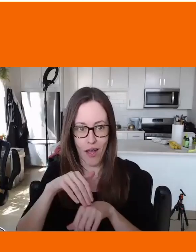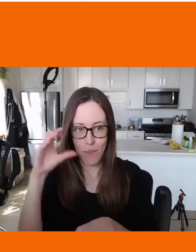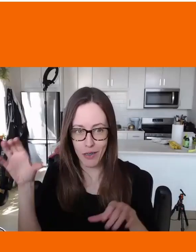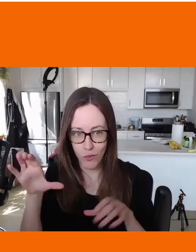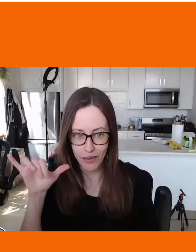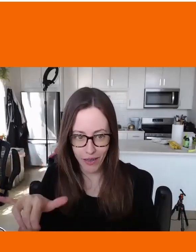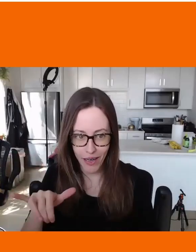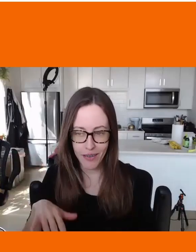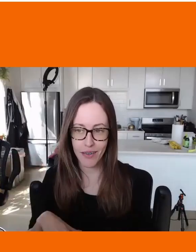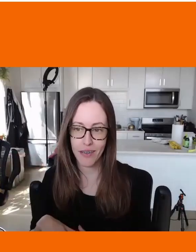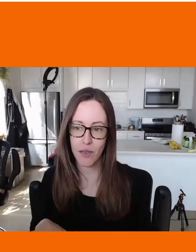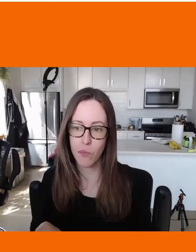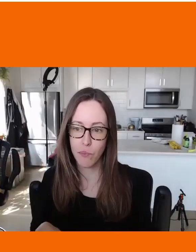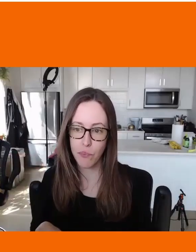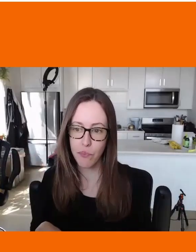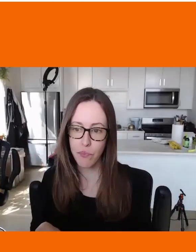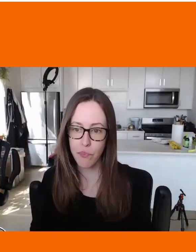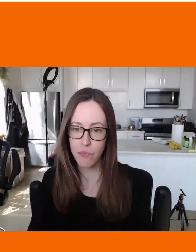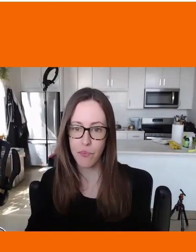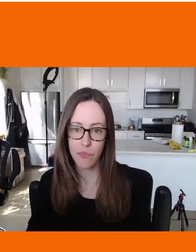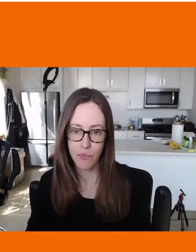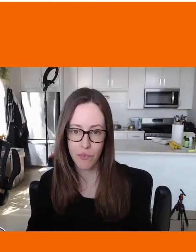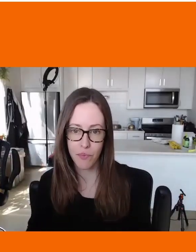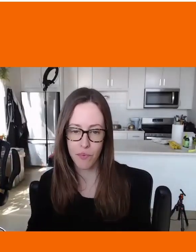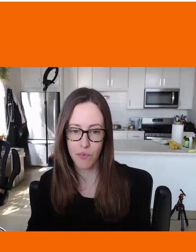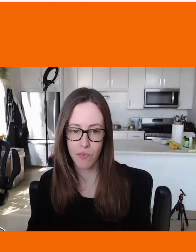I now worked in a company making websites.